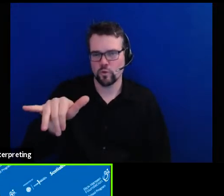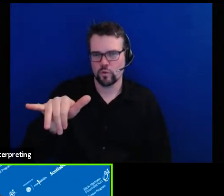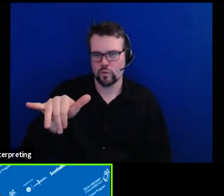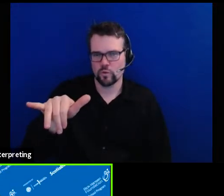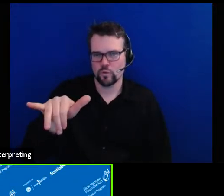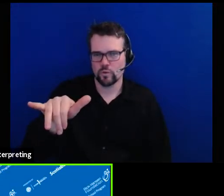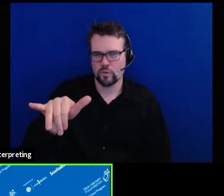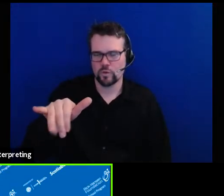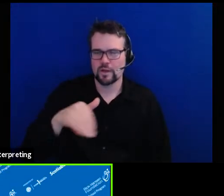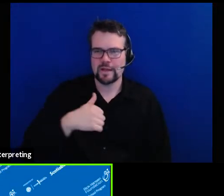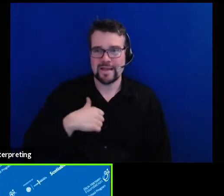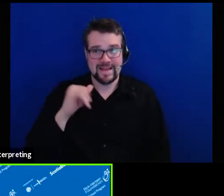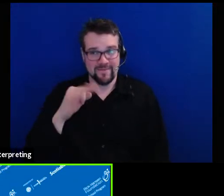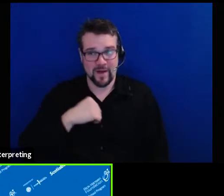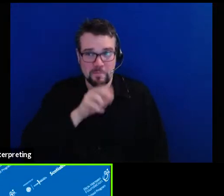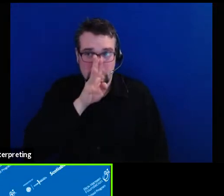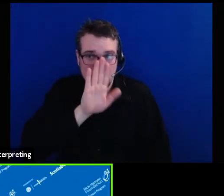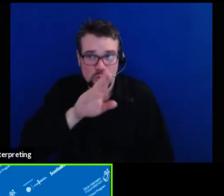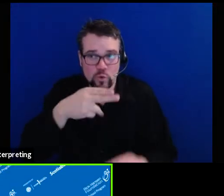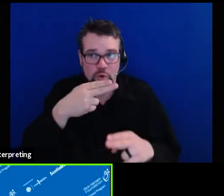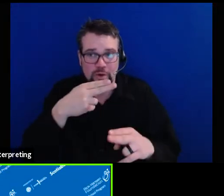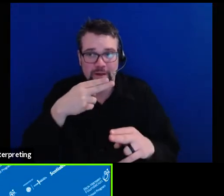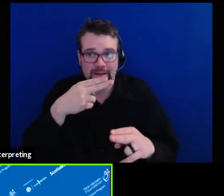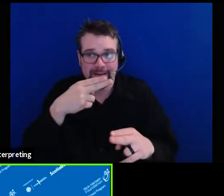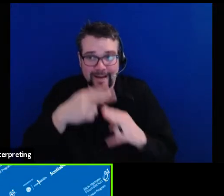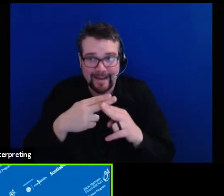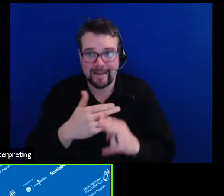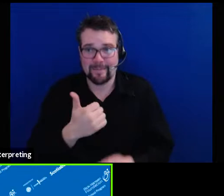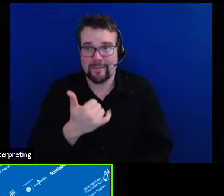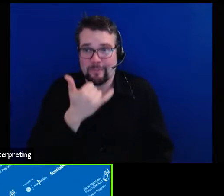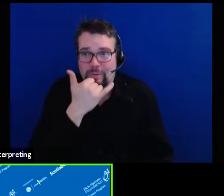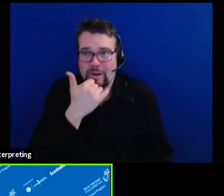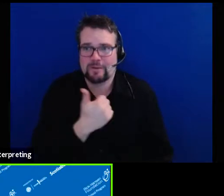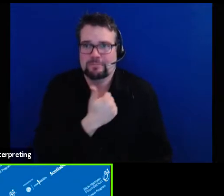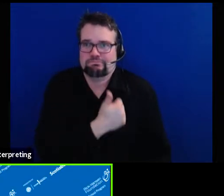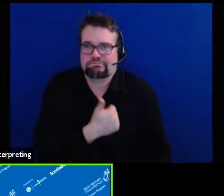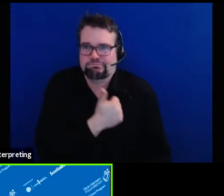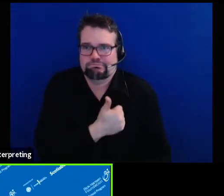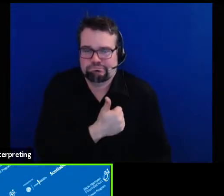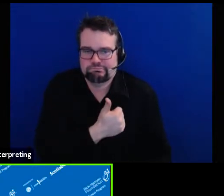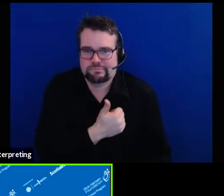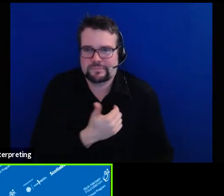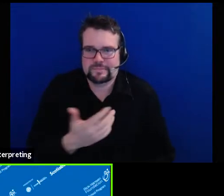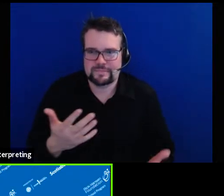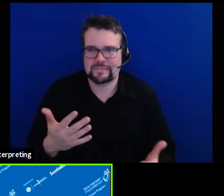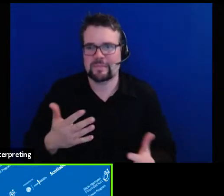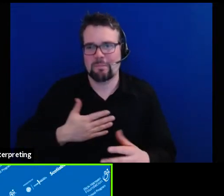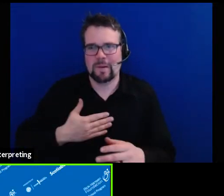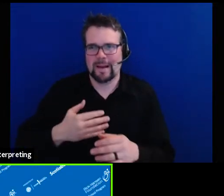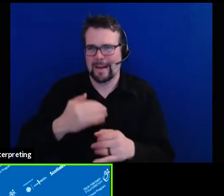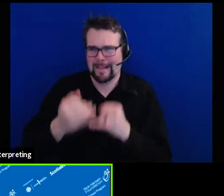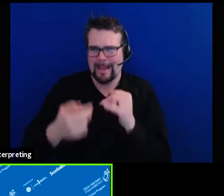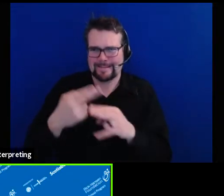ANYONE'S NAMES, I'M SORRY COMING FROM SOMEONE WHOSE NAME IS JILL WURFLINGER. I HAVE HAD MY LAST NAME